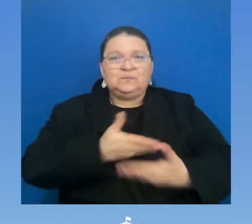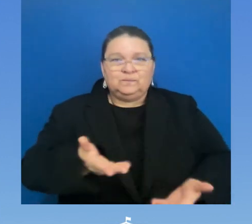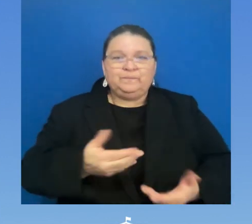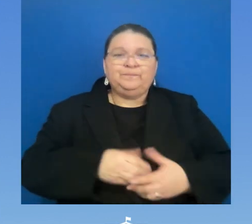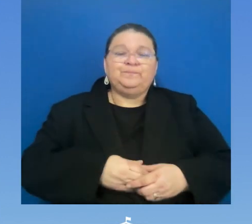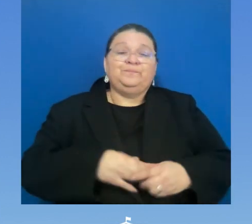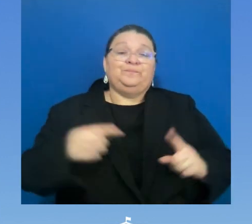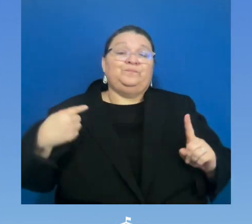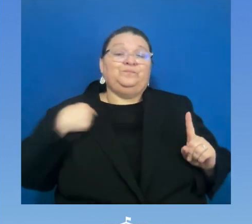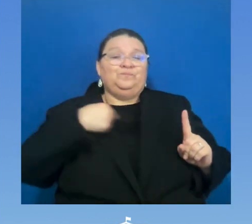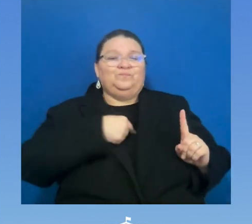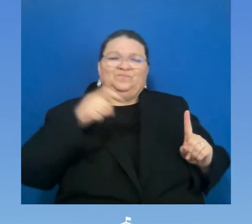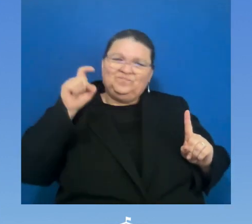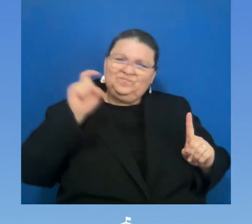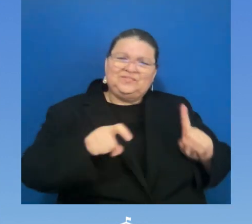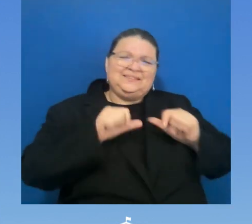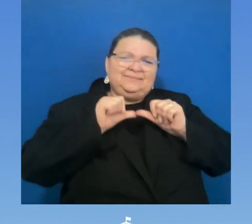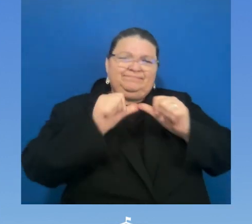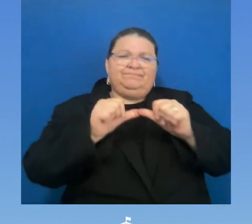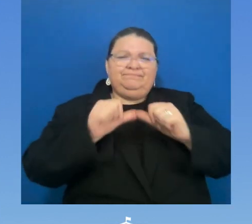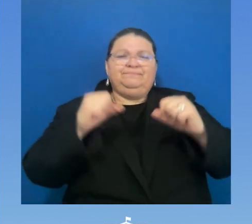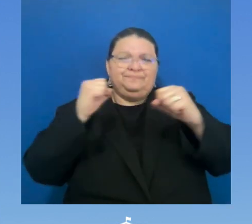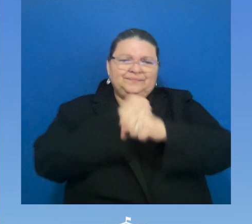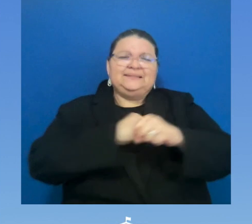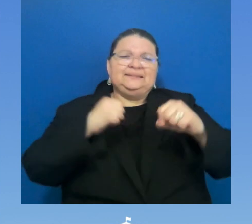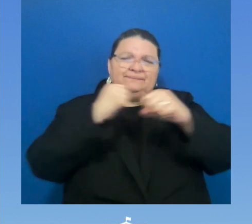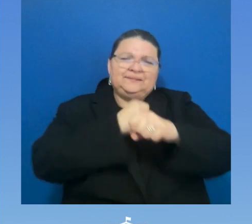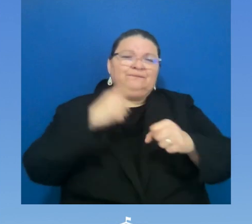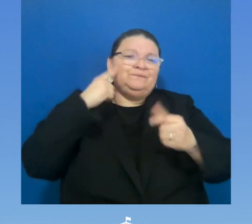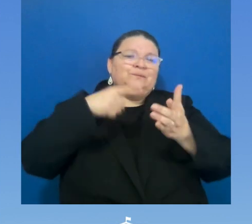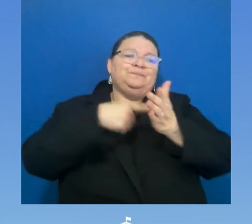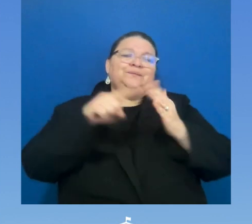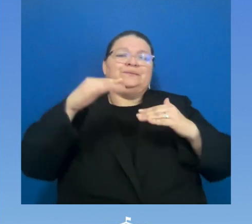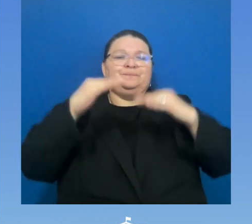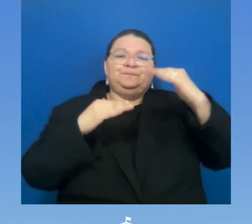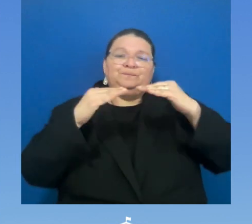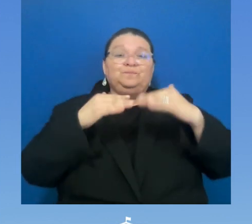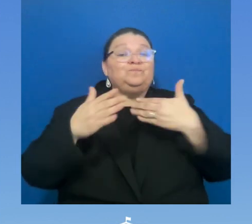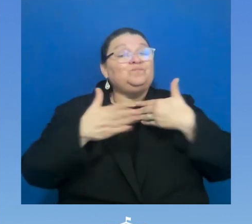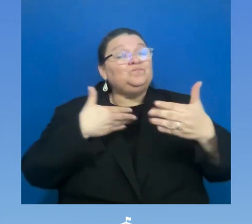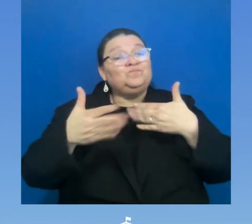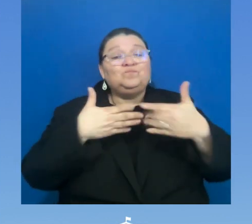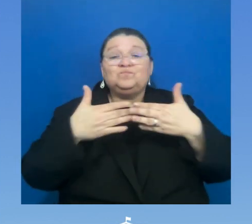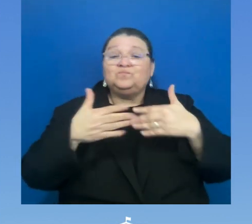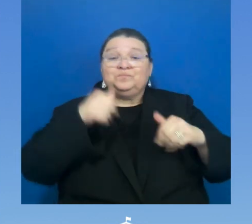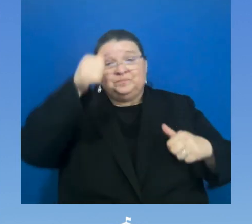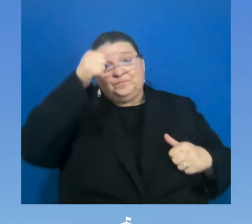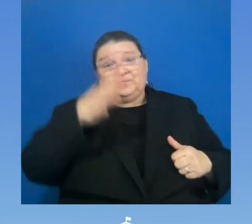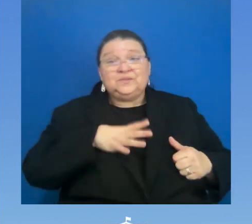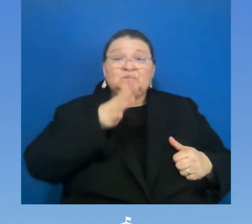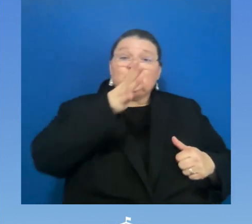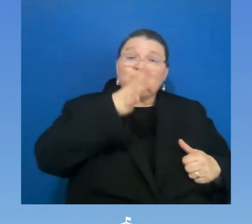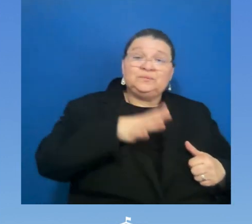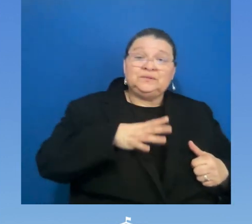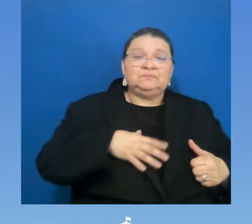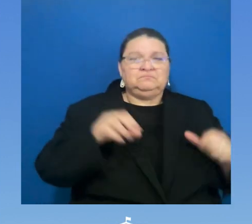so that all people, regardless of gender, have a chance to reach their potential. Thank you for coming together today